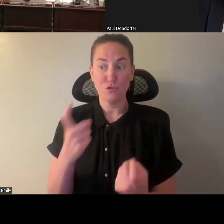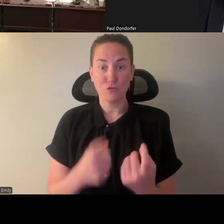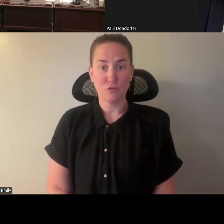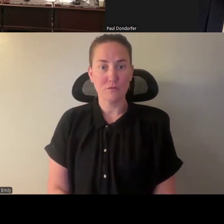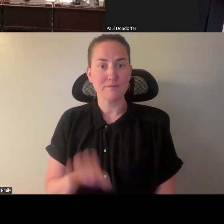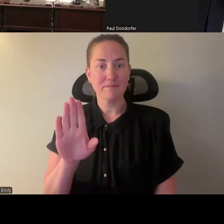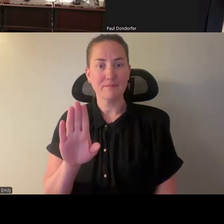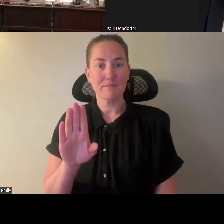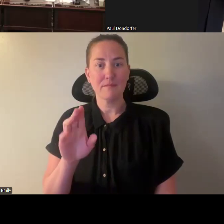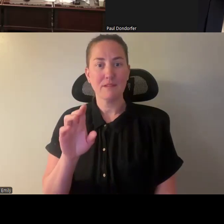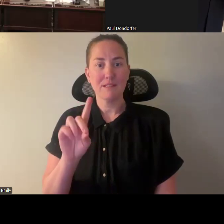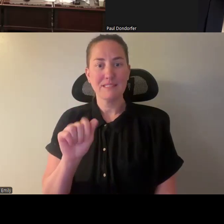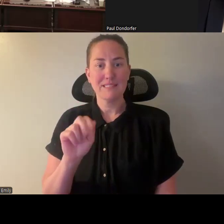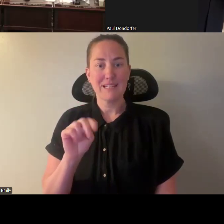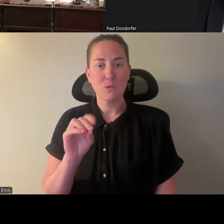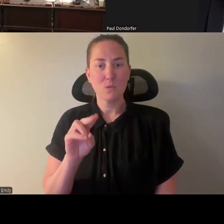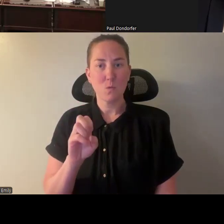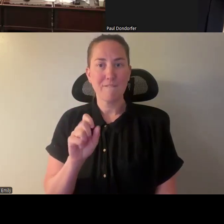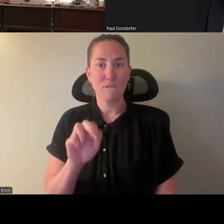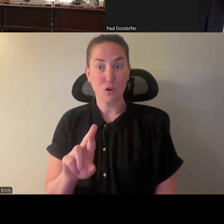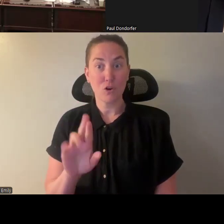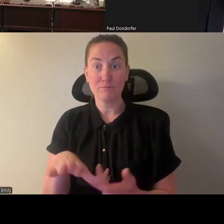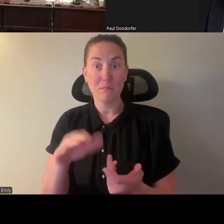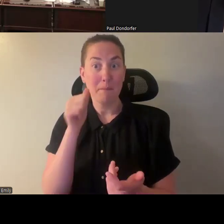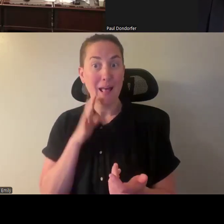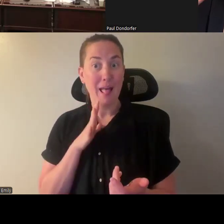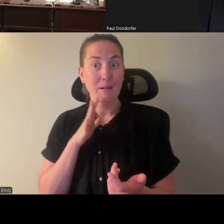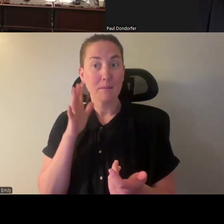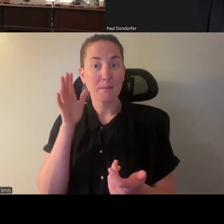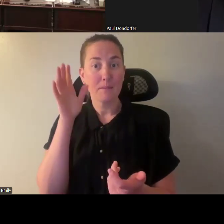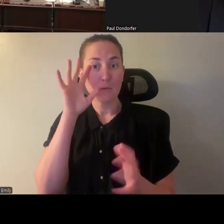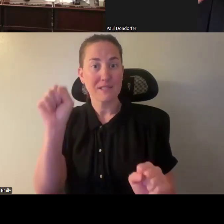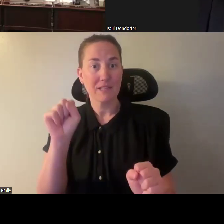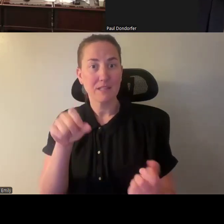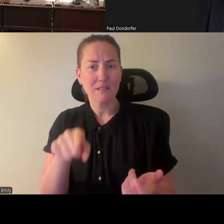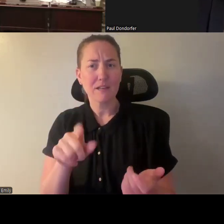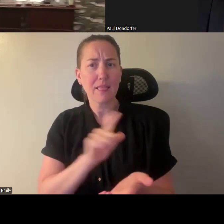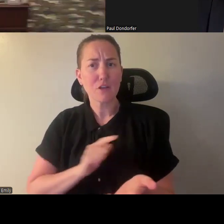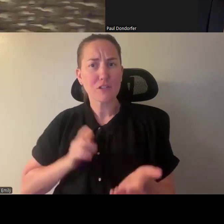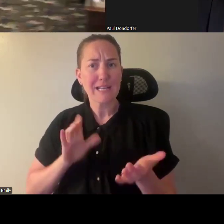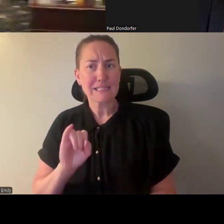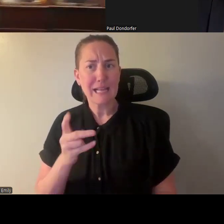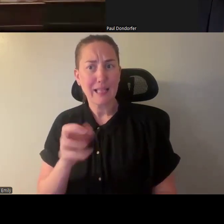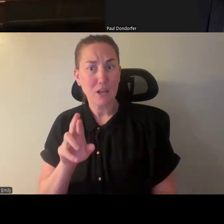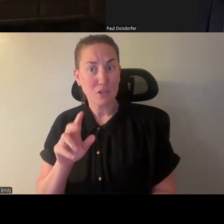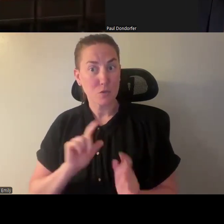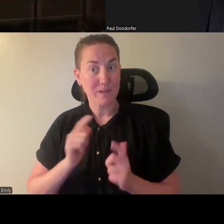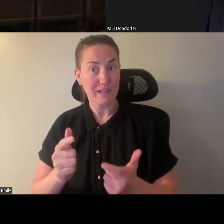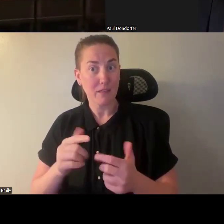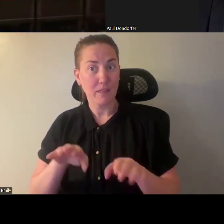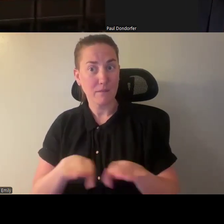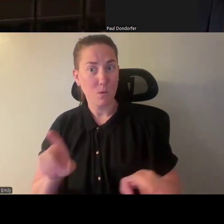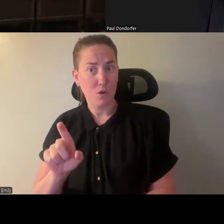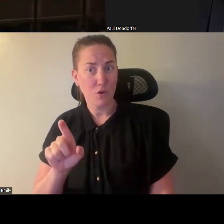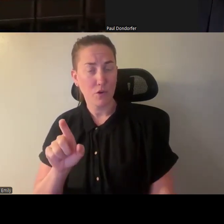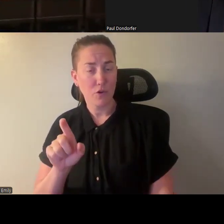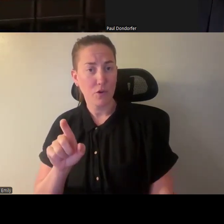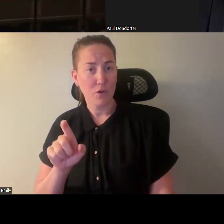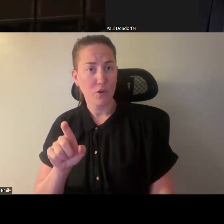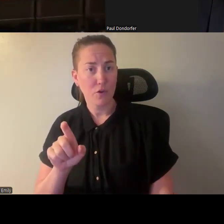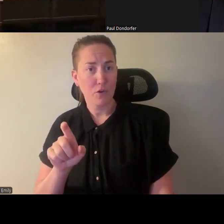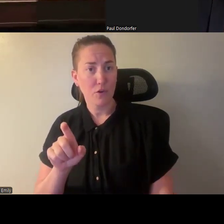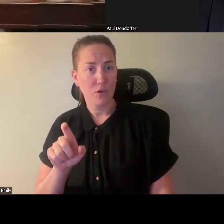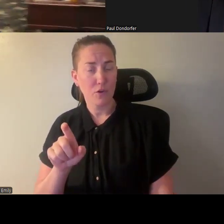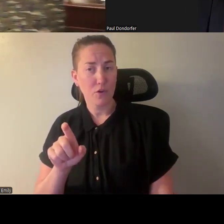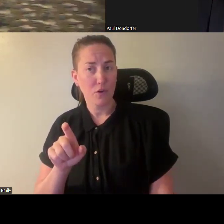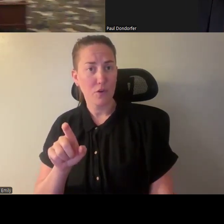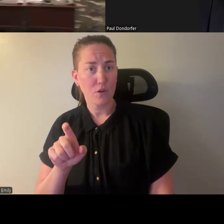President are you are you legislator Sinclair Did you yield the floor